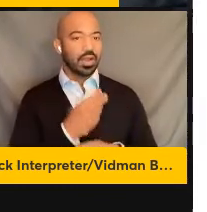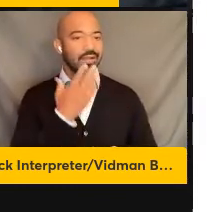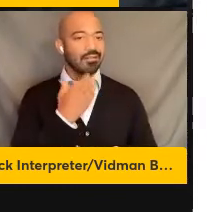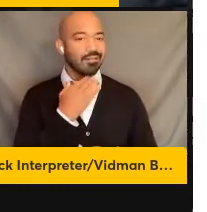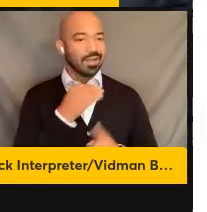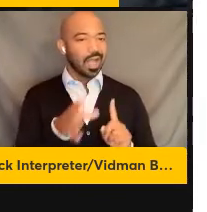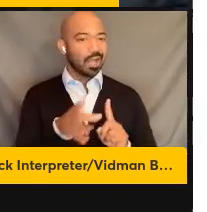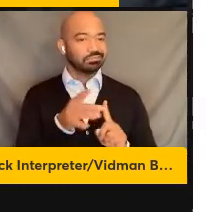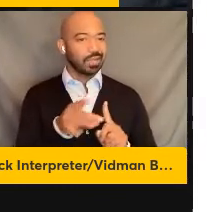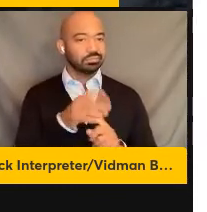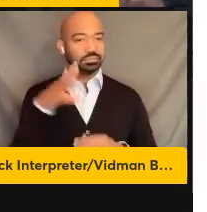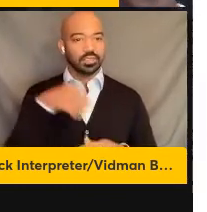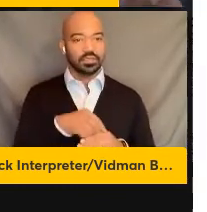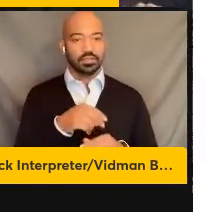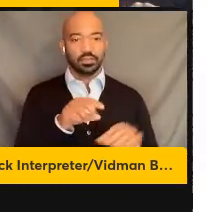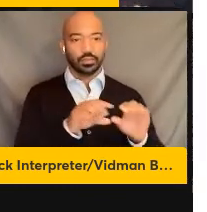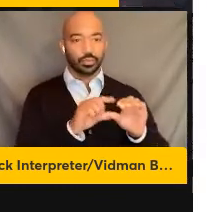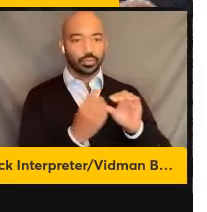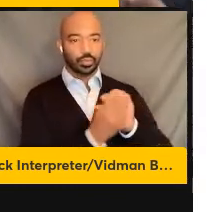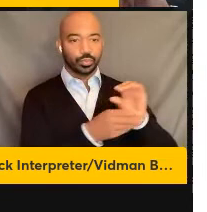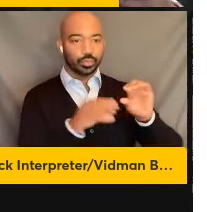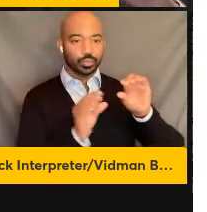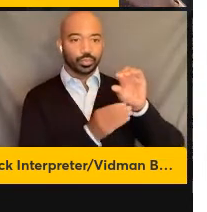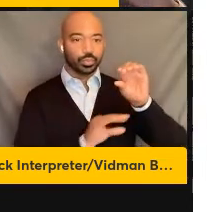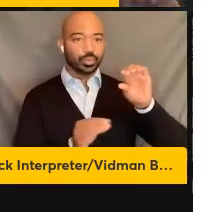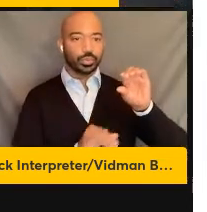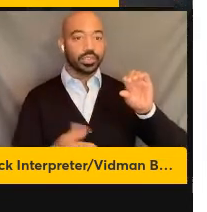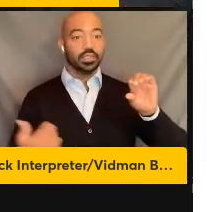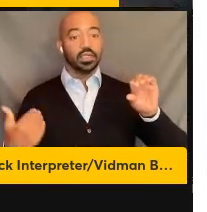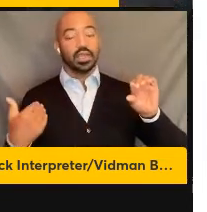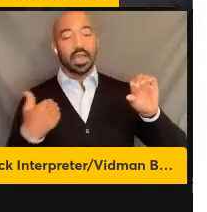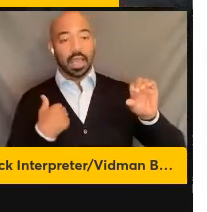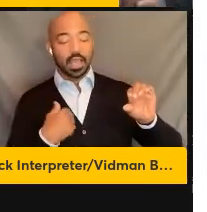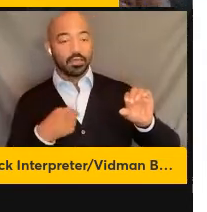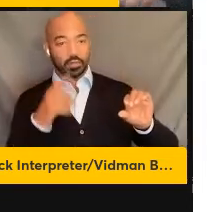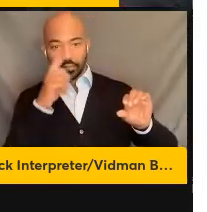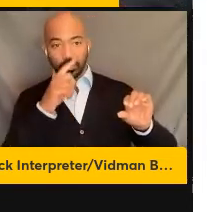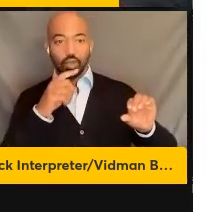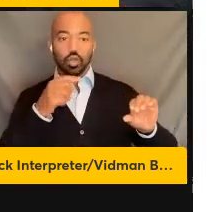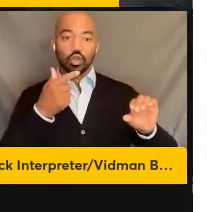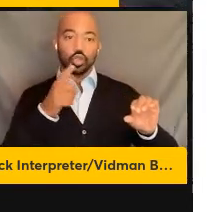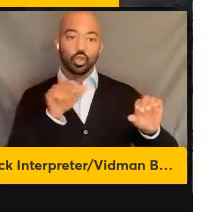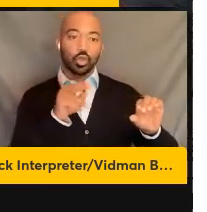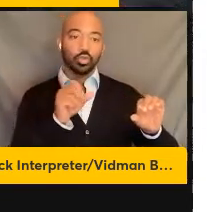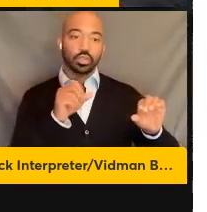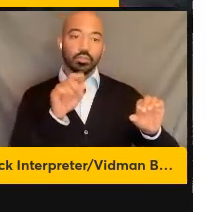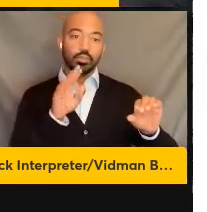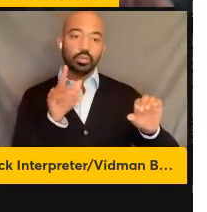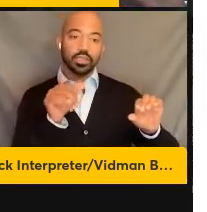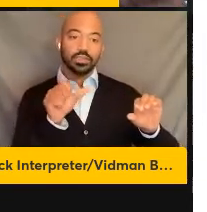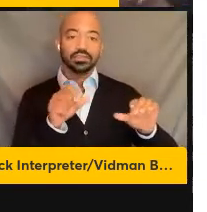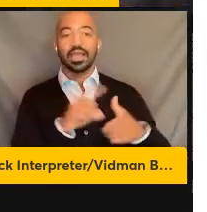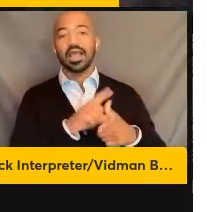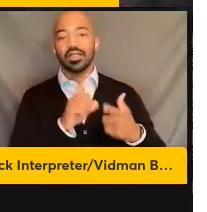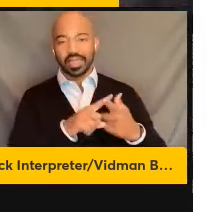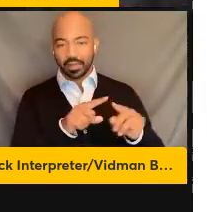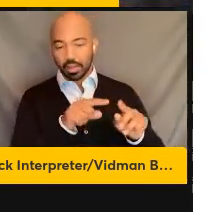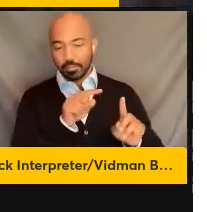intestine by gouging mice with glucose bolus, and then measuring their blood glucose concentration every five minutes after